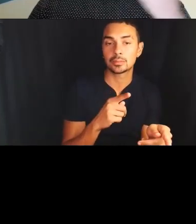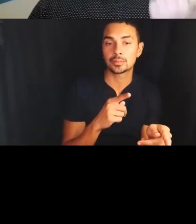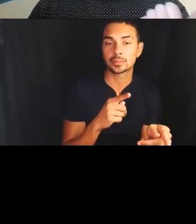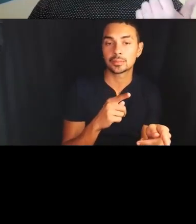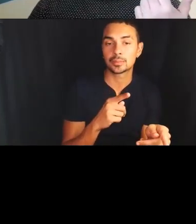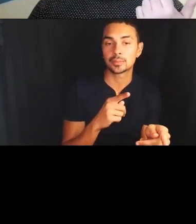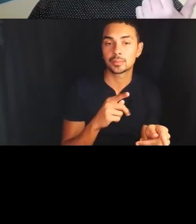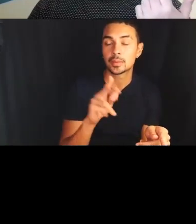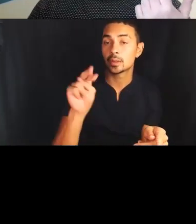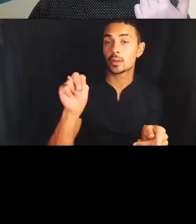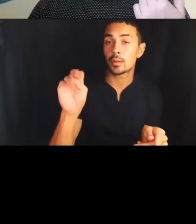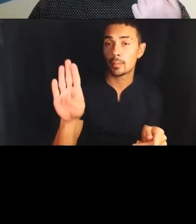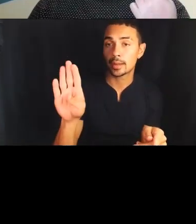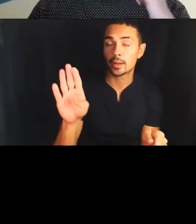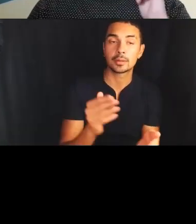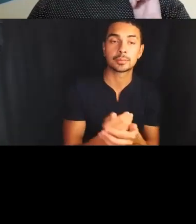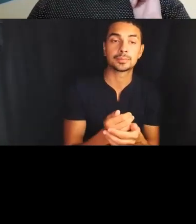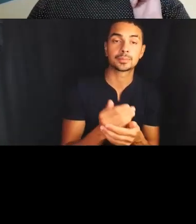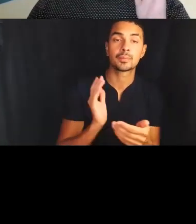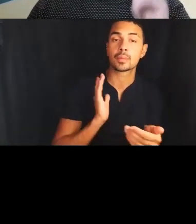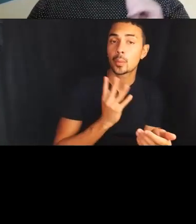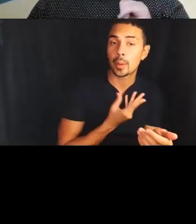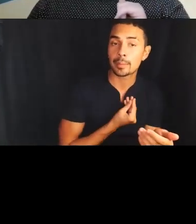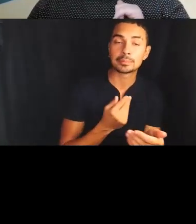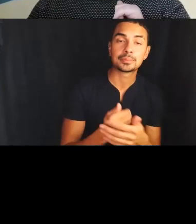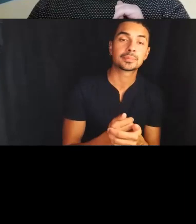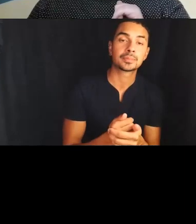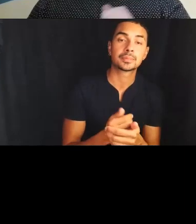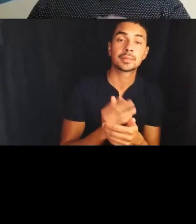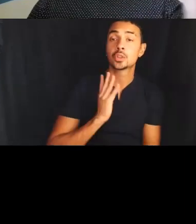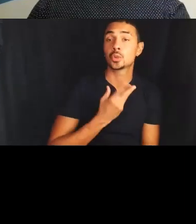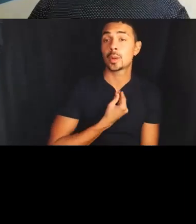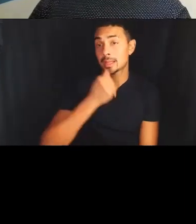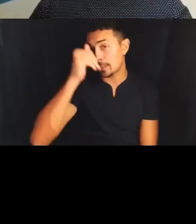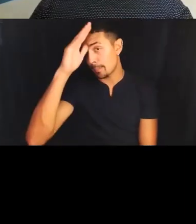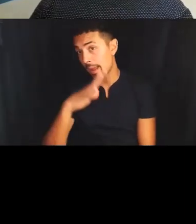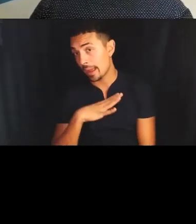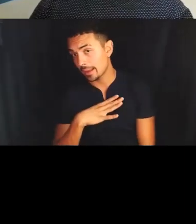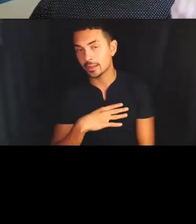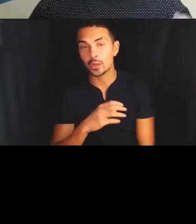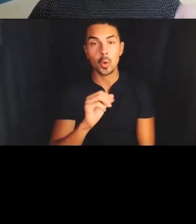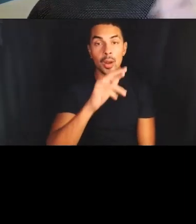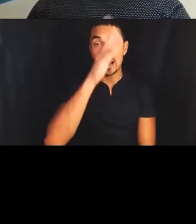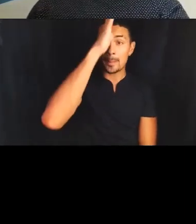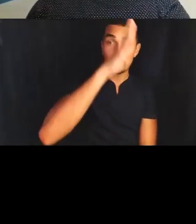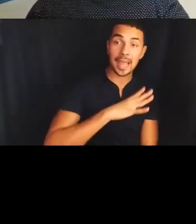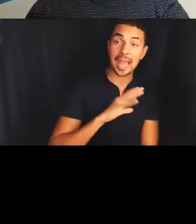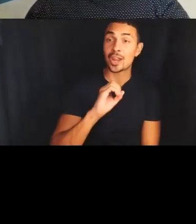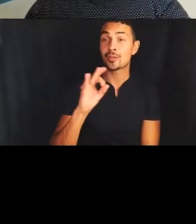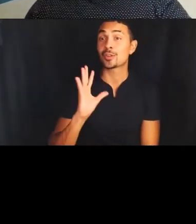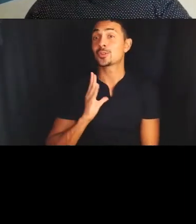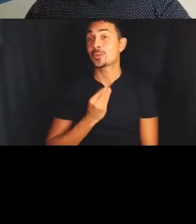nonbinary trans, trans man, man of trans experience, post-op trans woman,